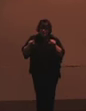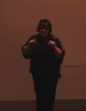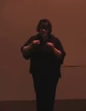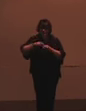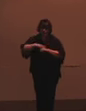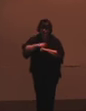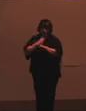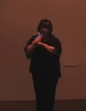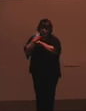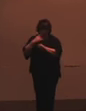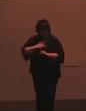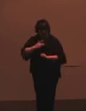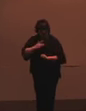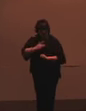or something like that.